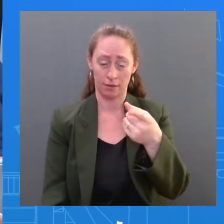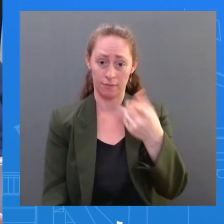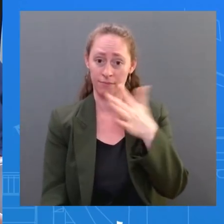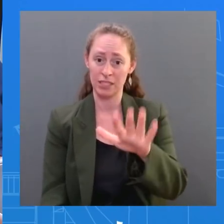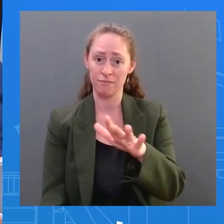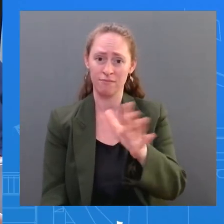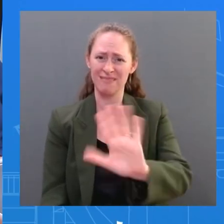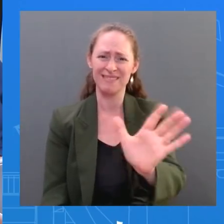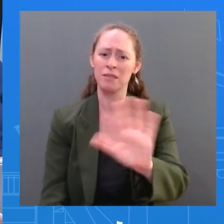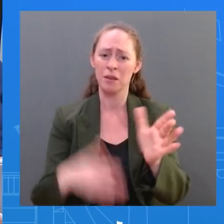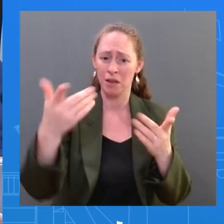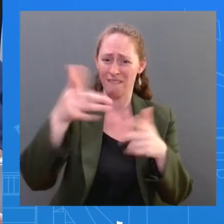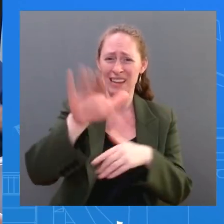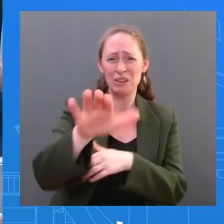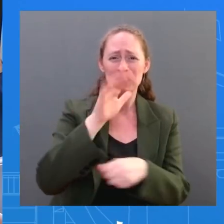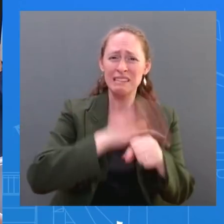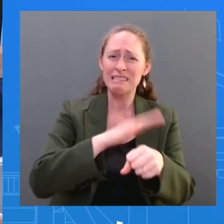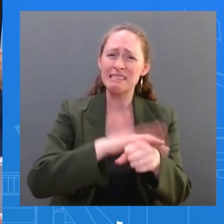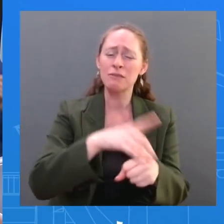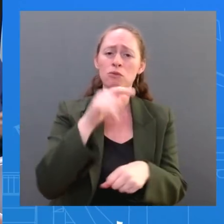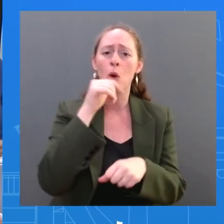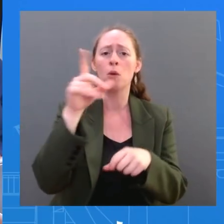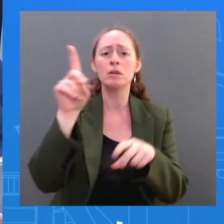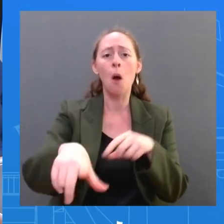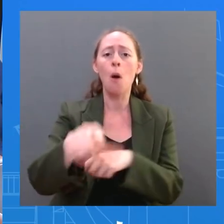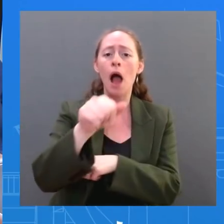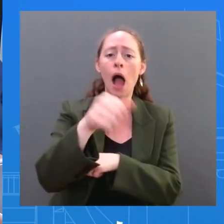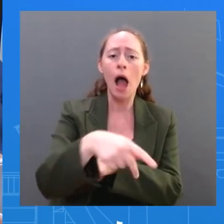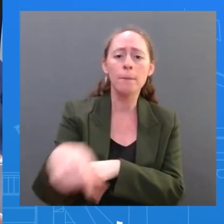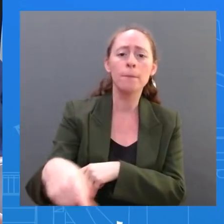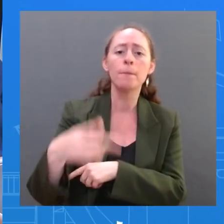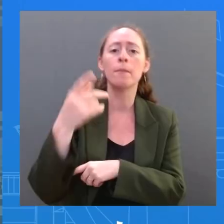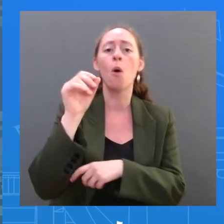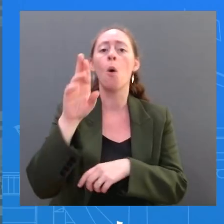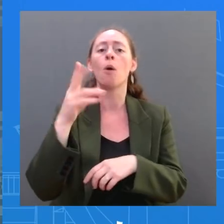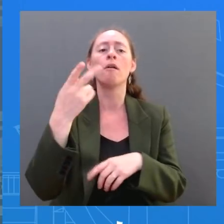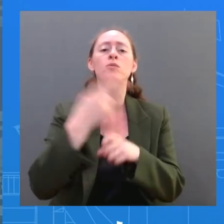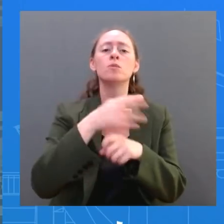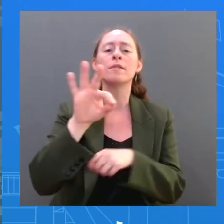Is the White House directing people to stop using those apps? Ms. Klein: I wouldn't say we're directing people.